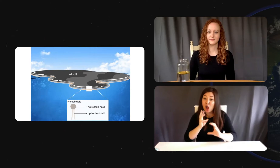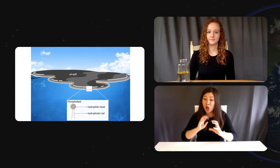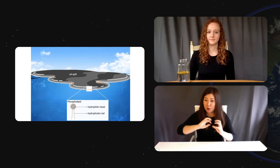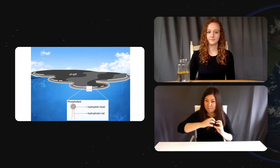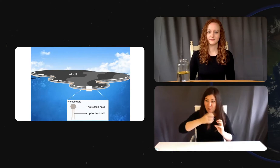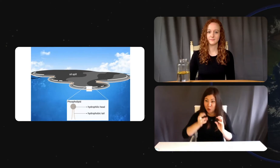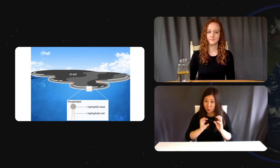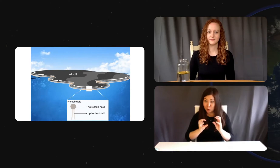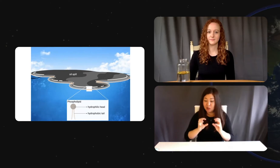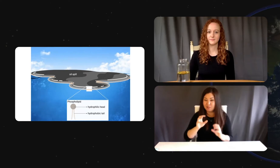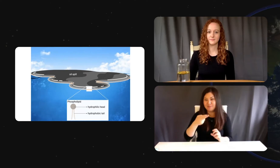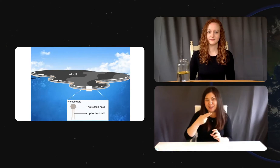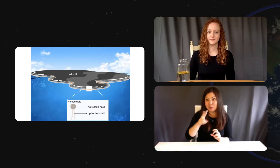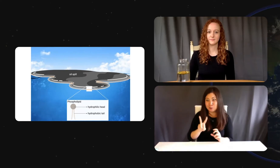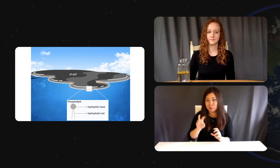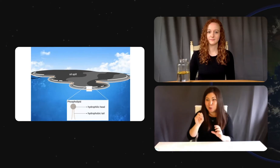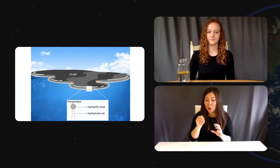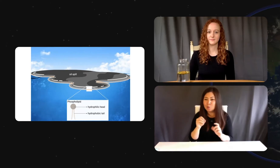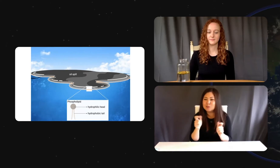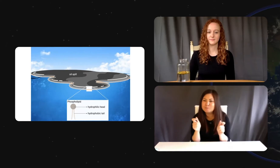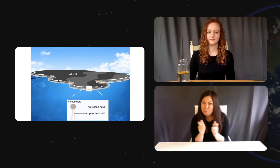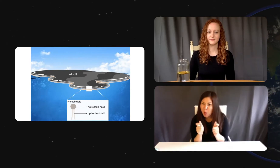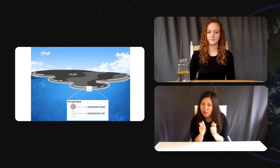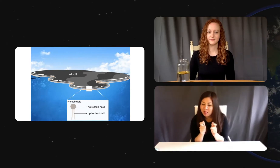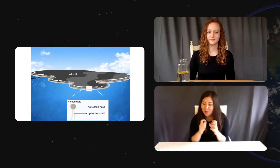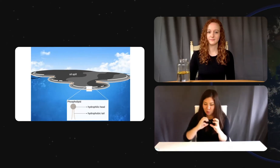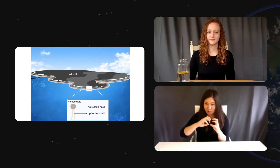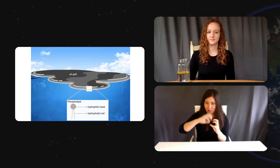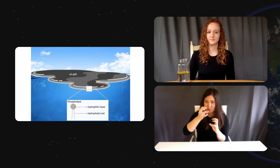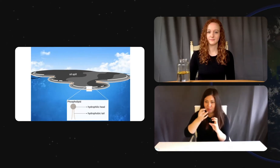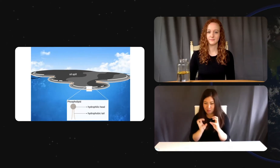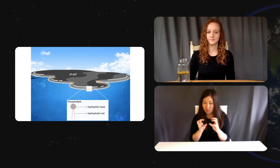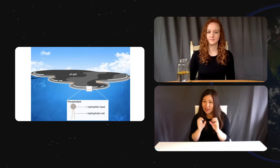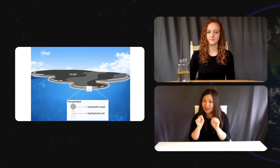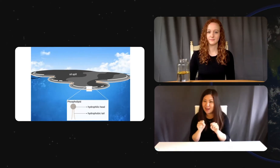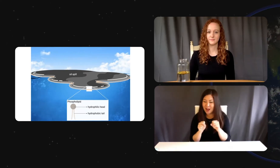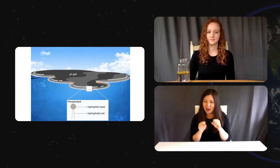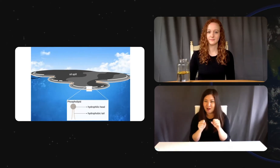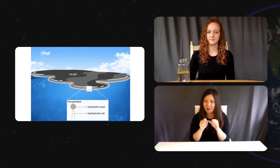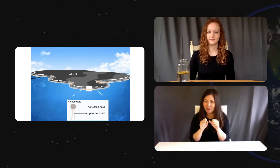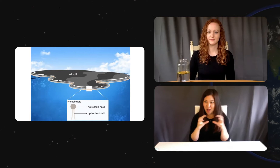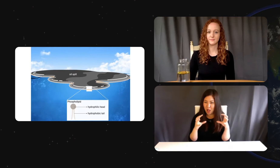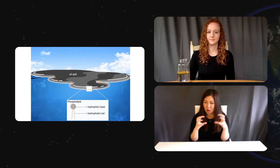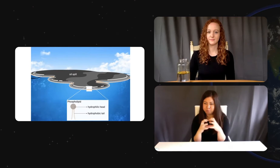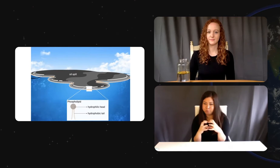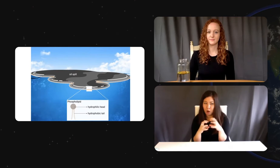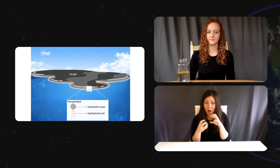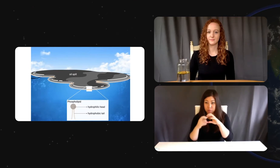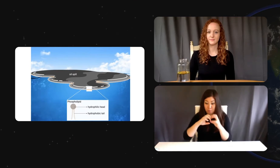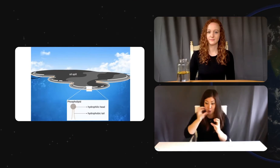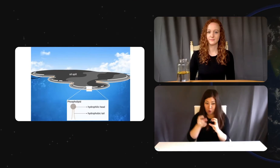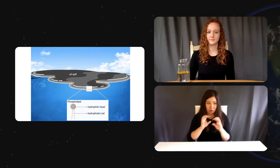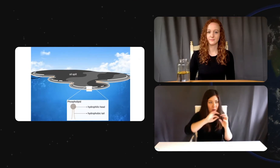The molecules in water, H2O, are small molecules that can bind tightly together.